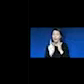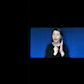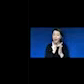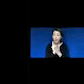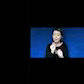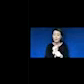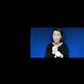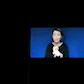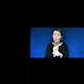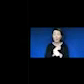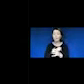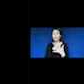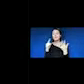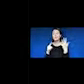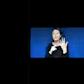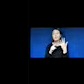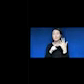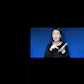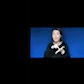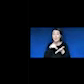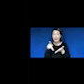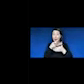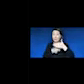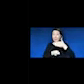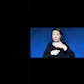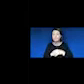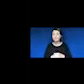a proposed pay rate for the individual.